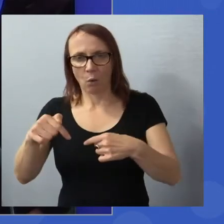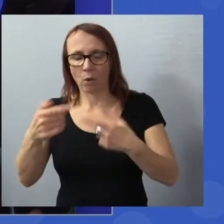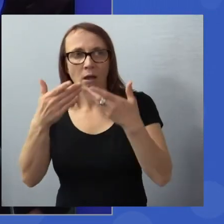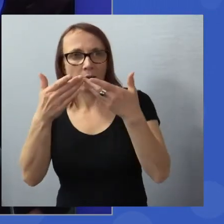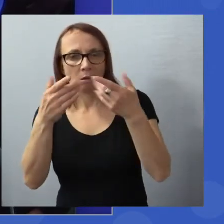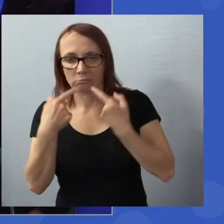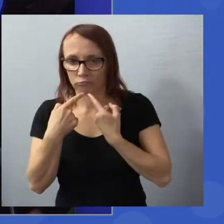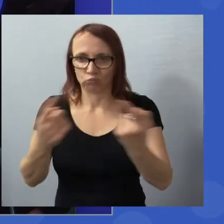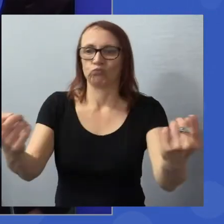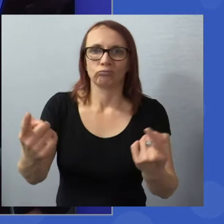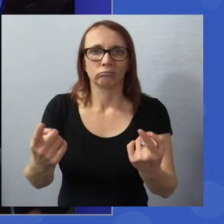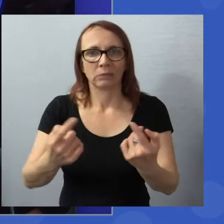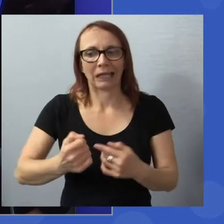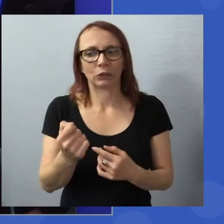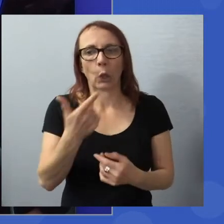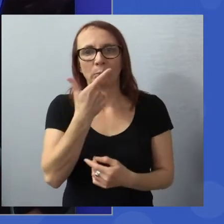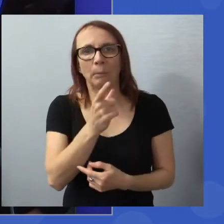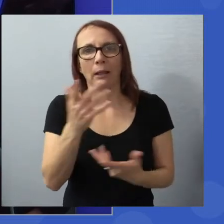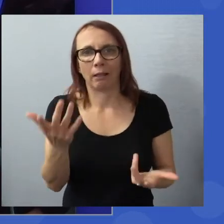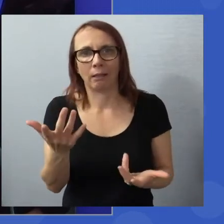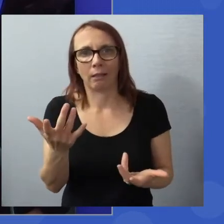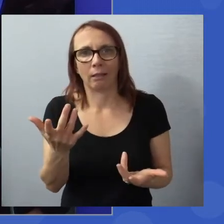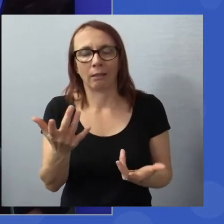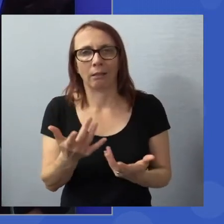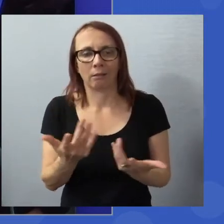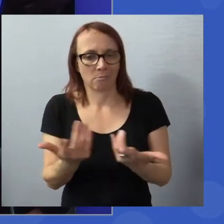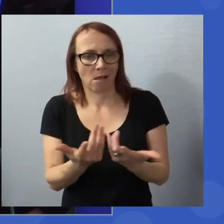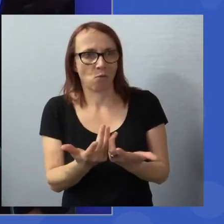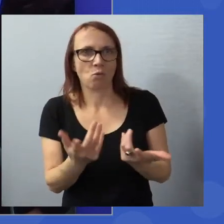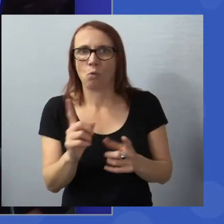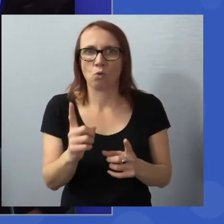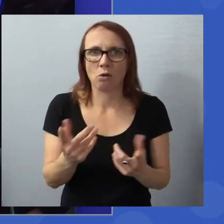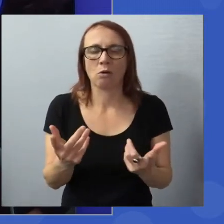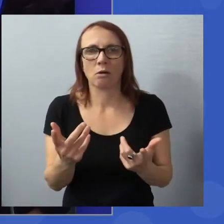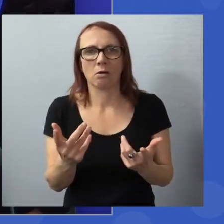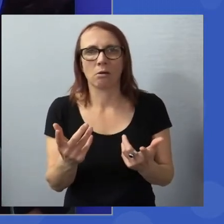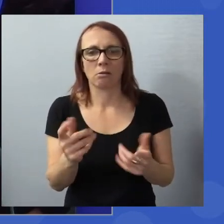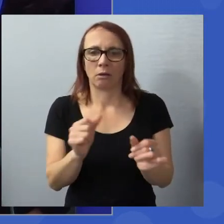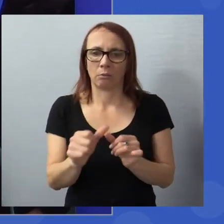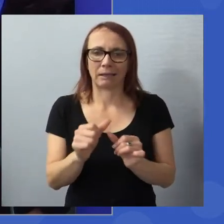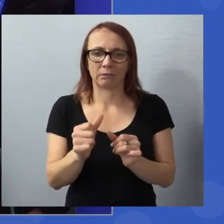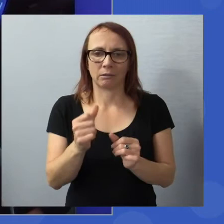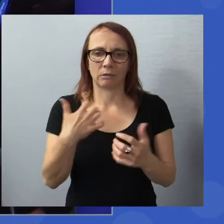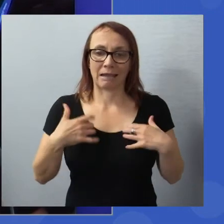message from Scotland as to how you think politicians should be able to vote and by it's in the greater interest to do that so that I think this is a big